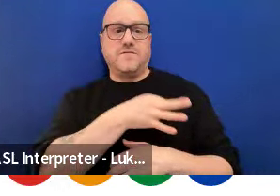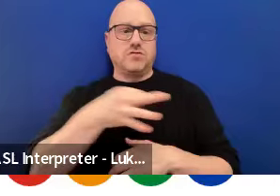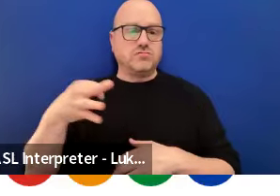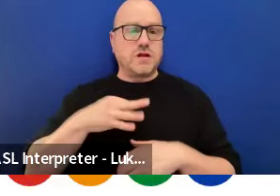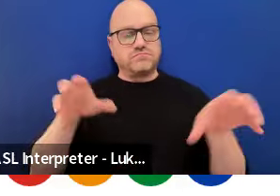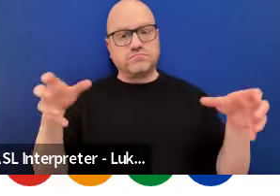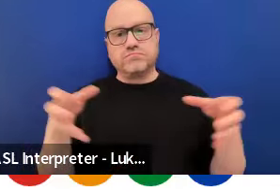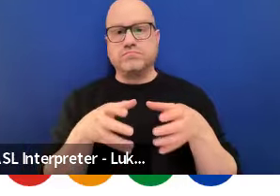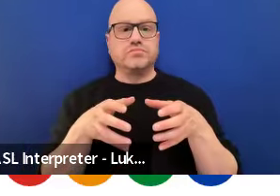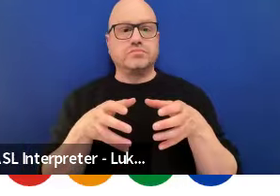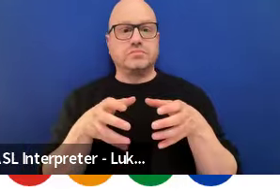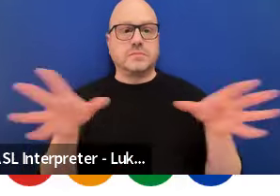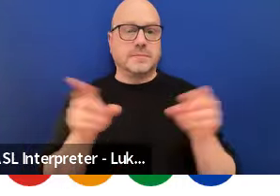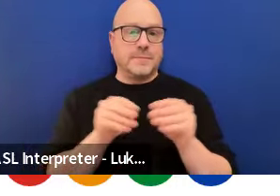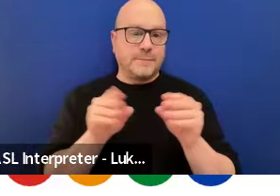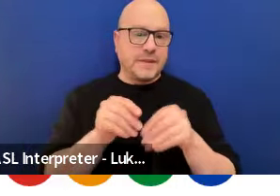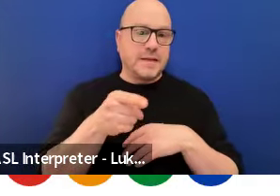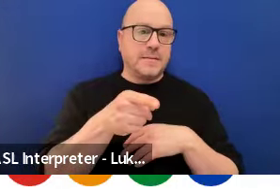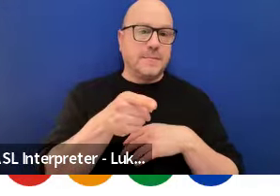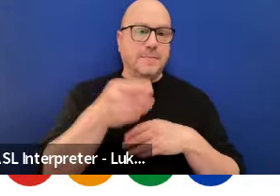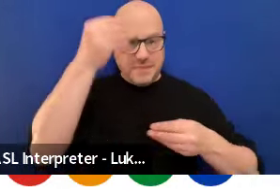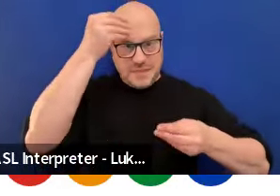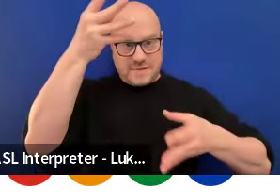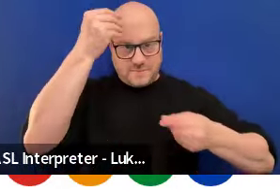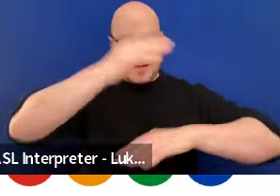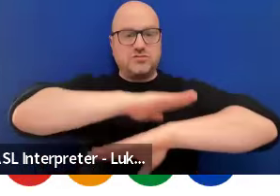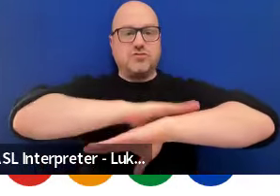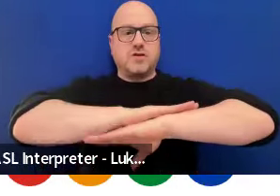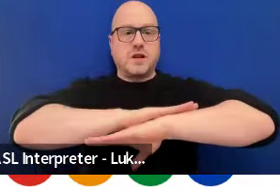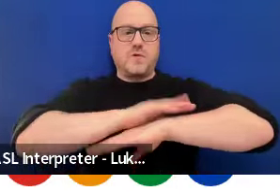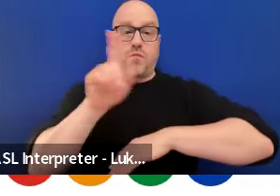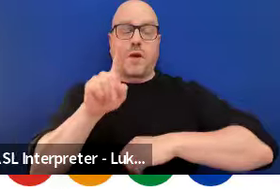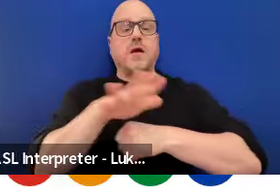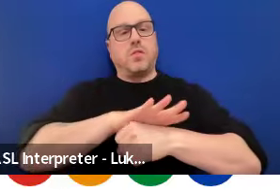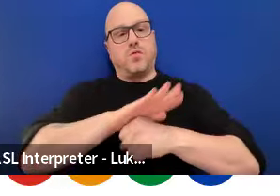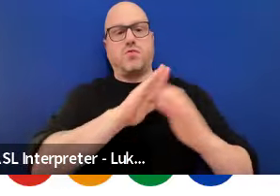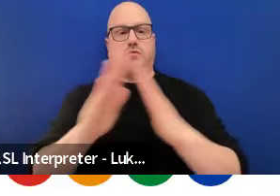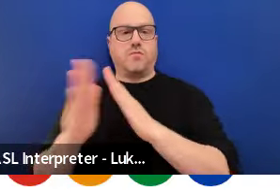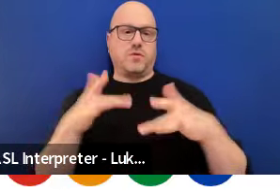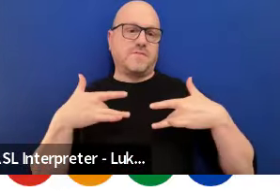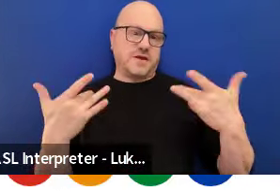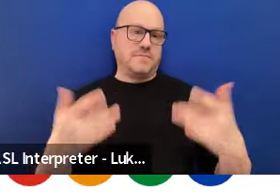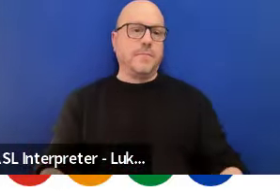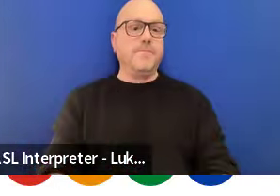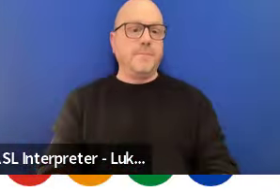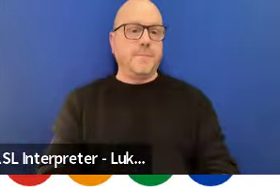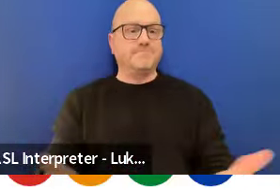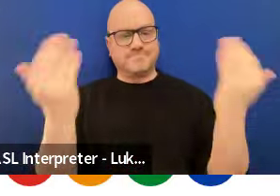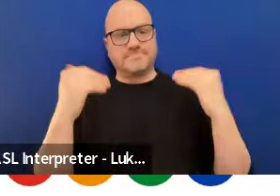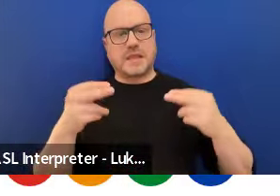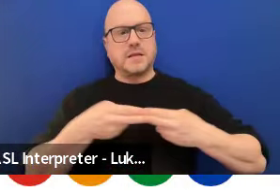EVENT LAST YEAR. A BUNCH OF PEOPLE GATHERED